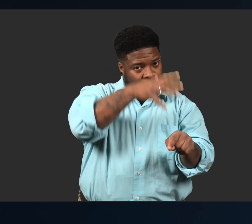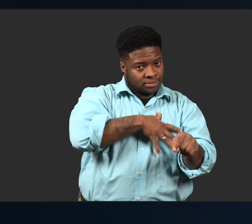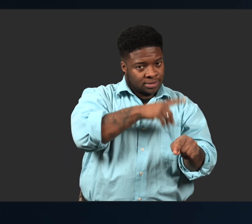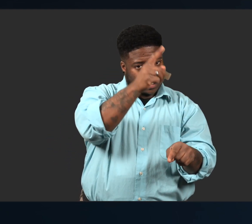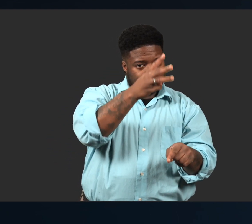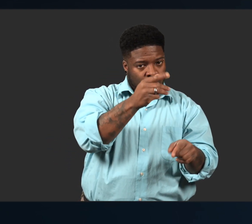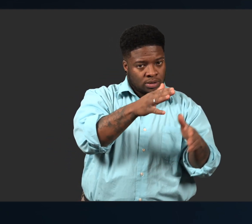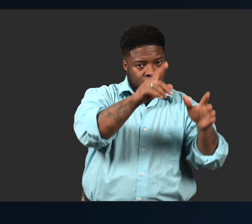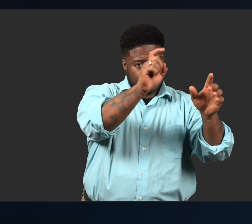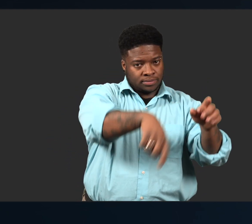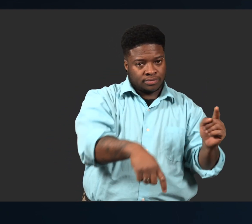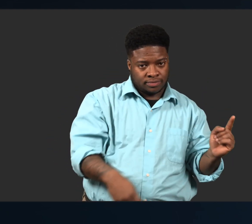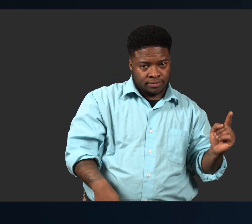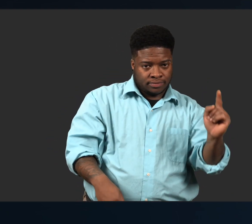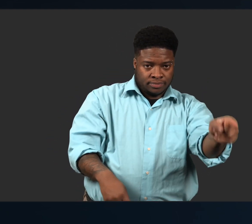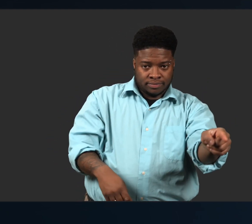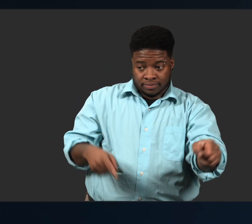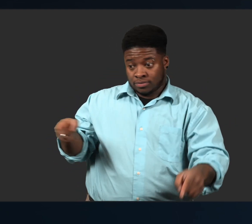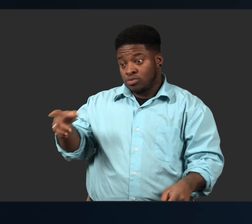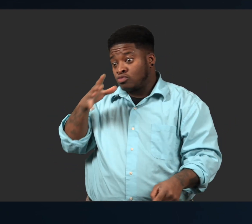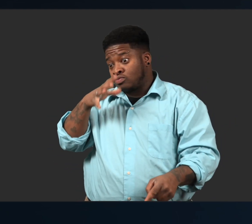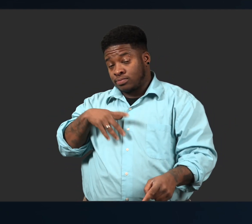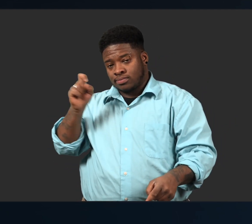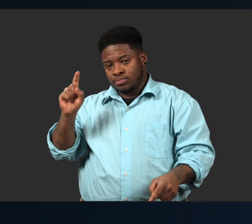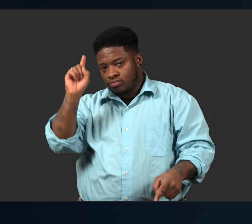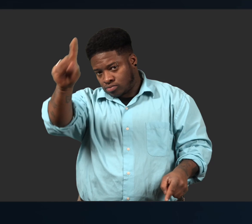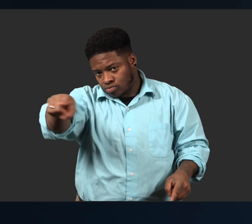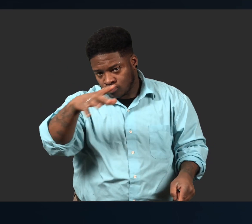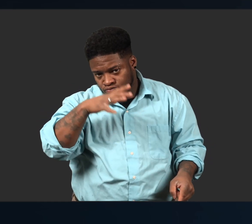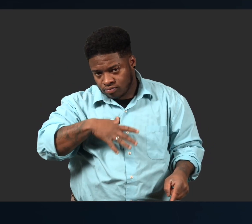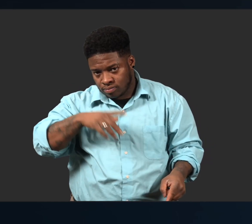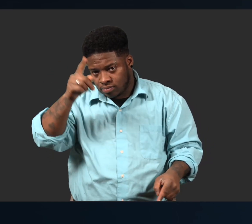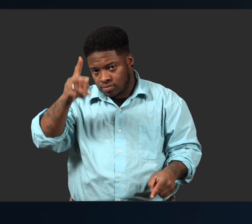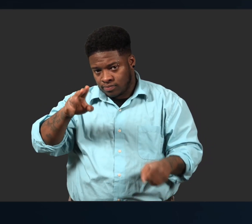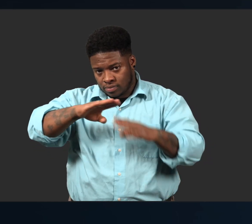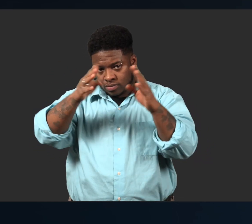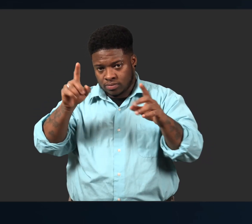of their recovery journeys. Halfway houses are gender-specific so Bob goes to one for men and